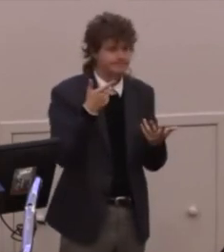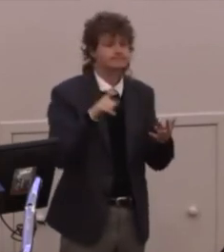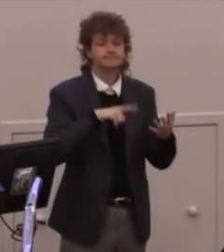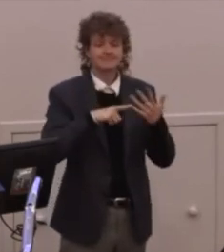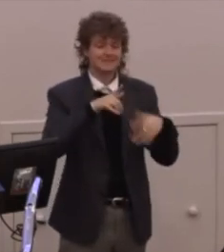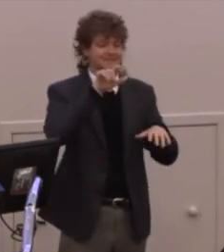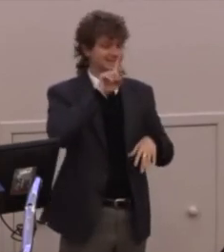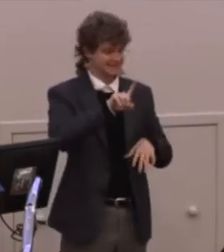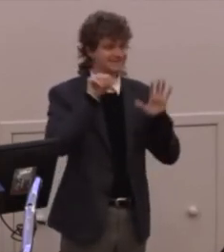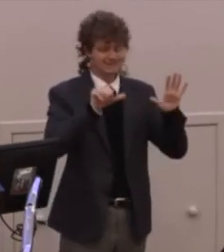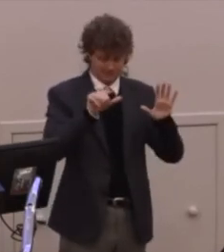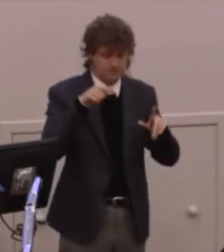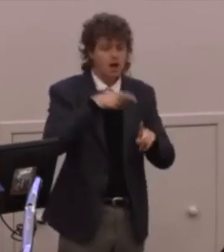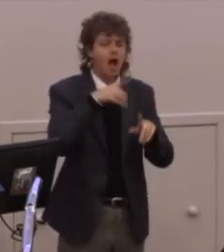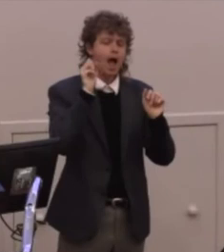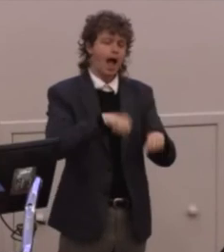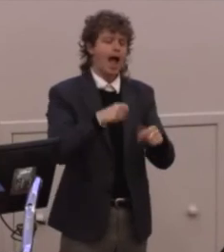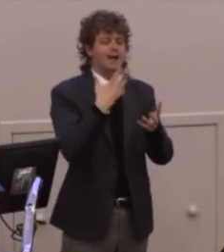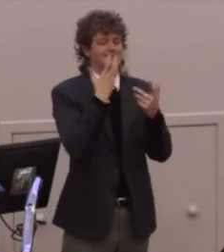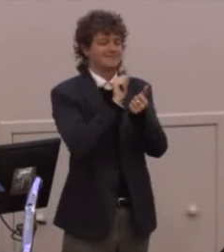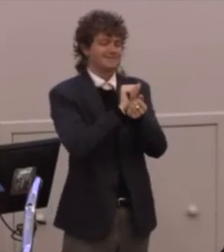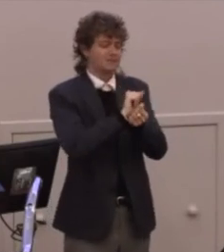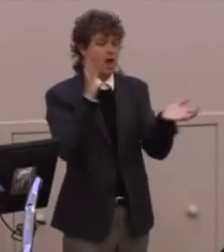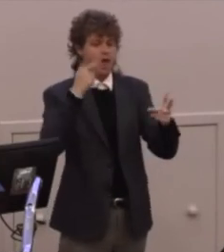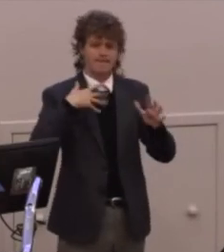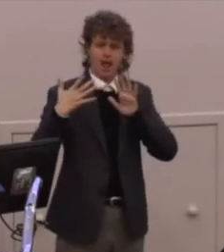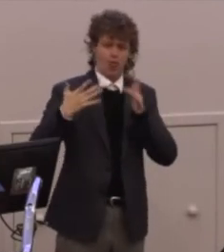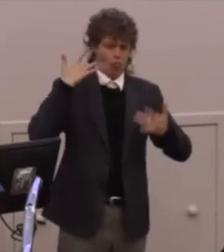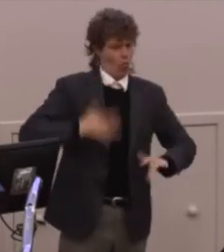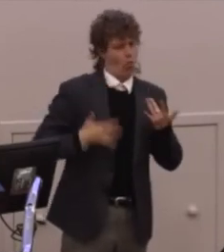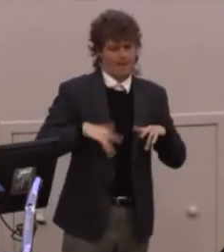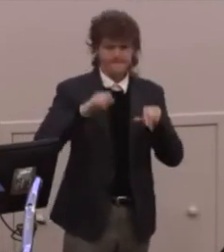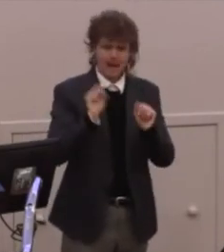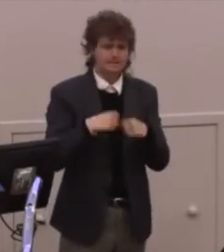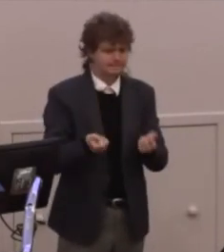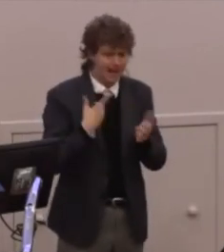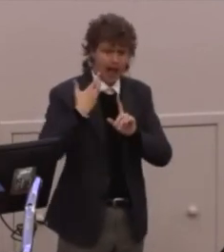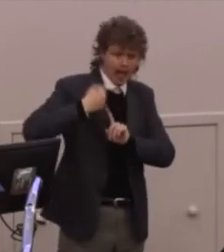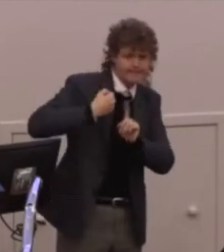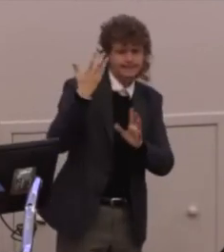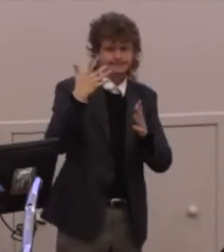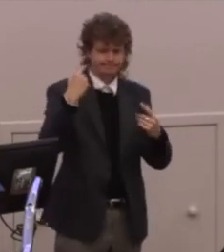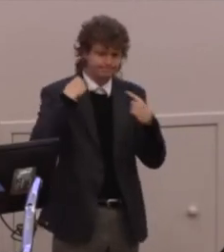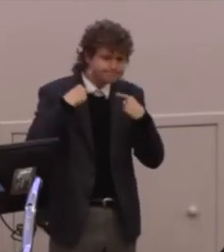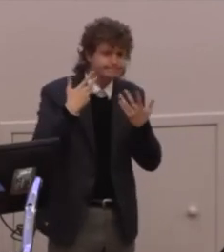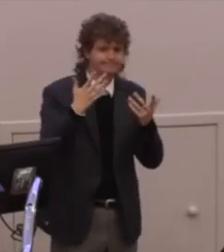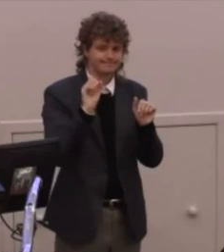exploitation, violence and abuse. There should be proper policies in place that the abuse